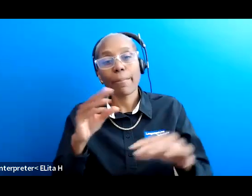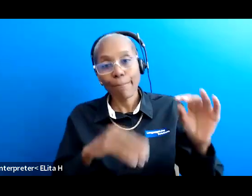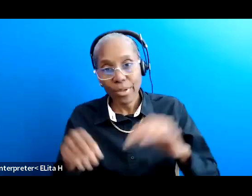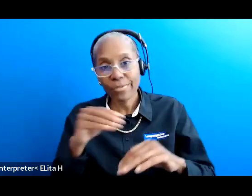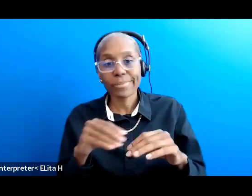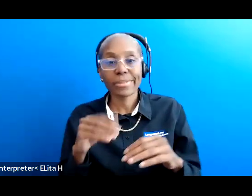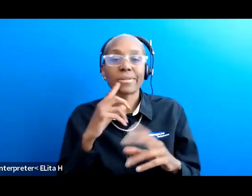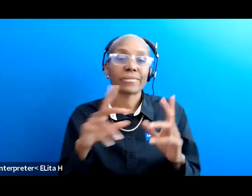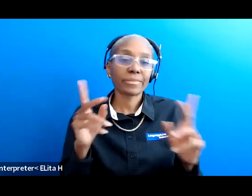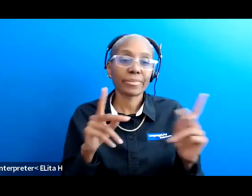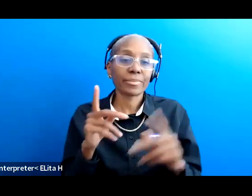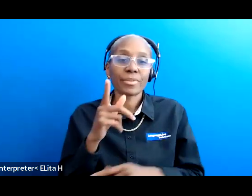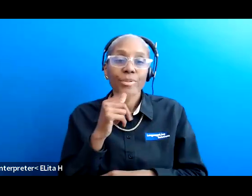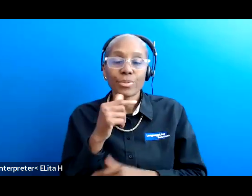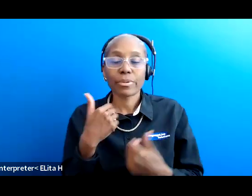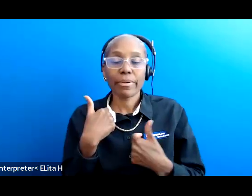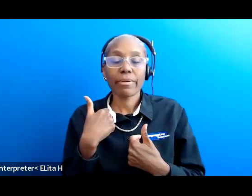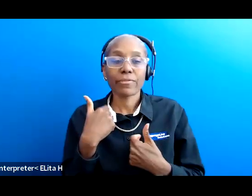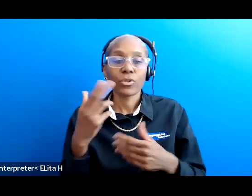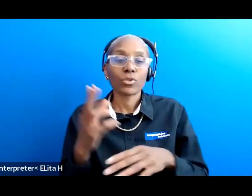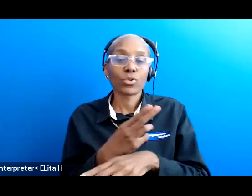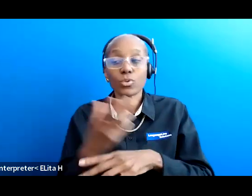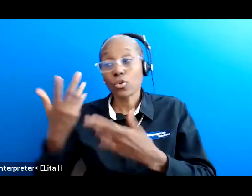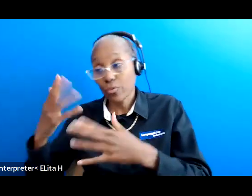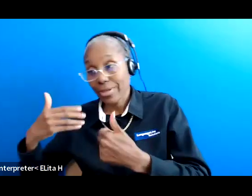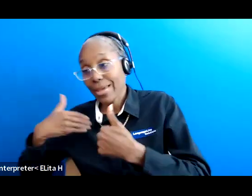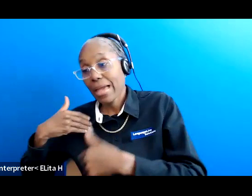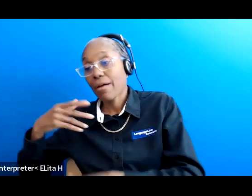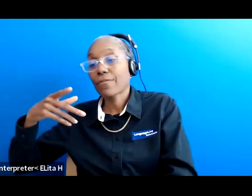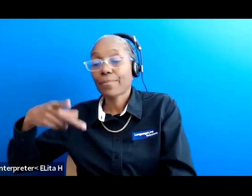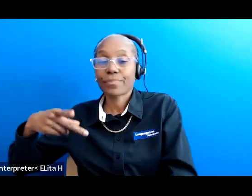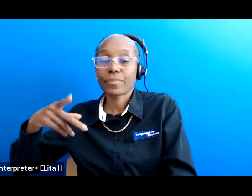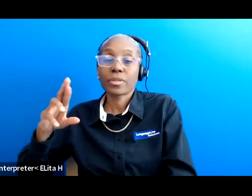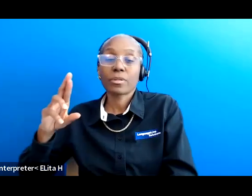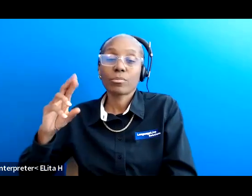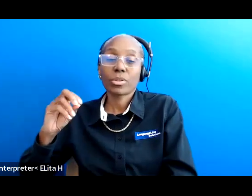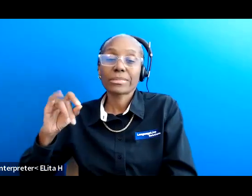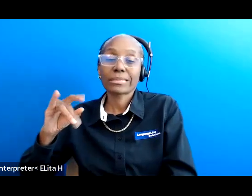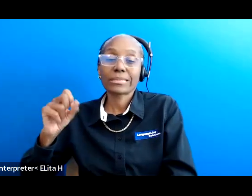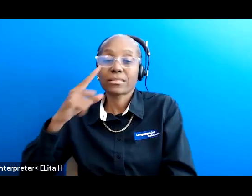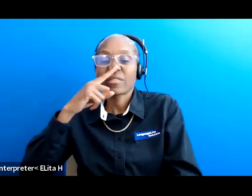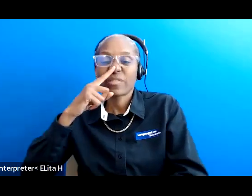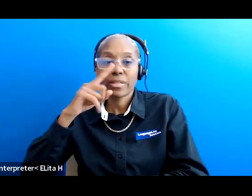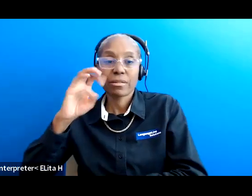for people who wear prosthesis but it's wired into the nerves of